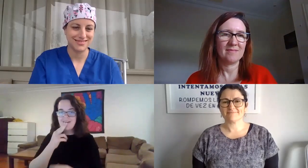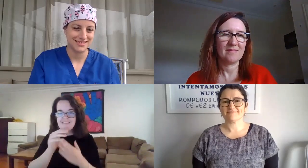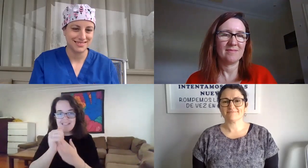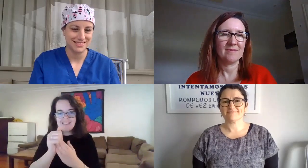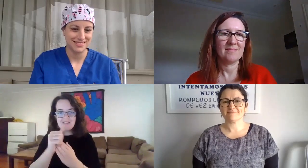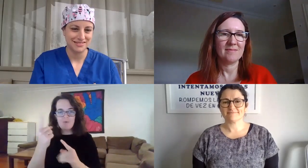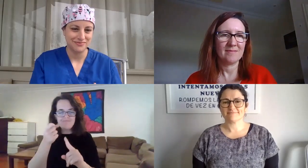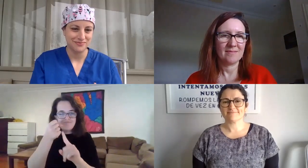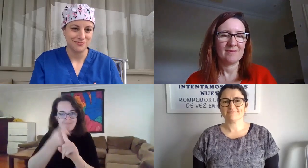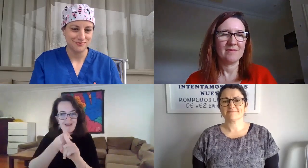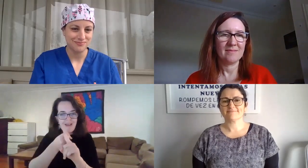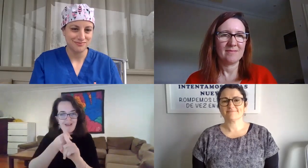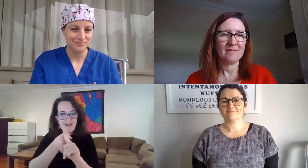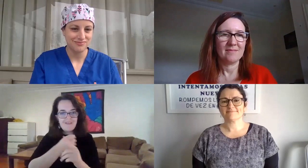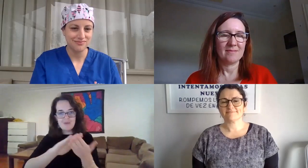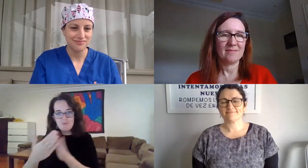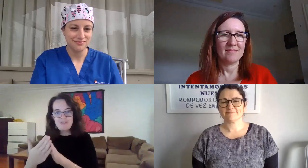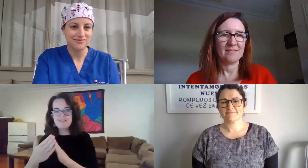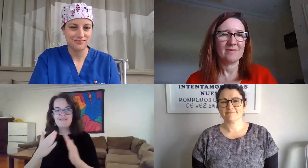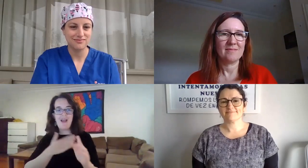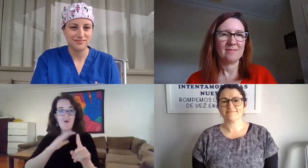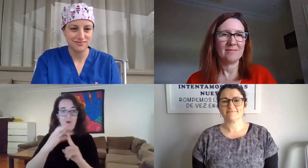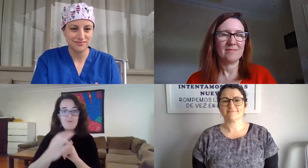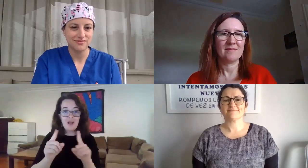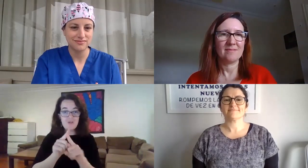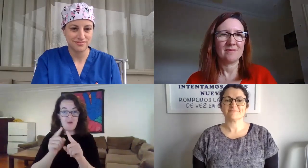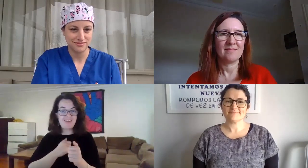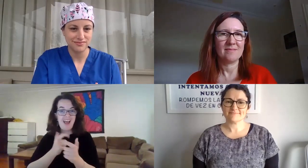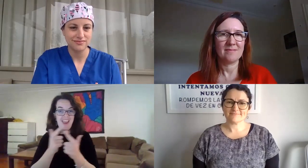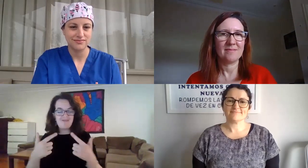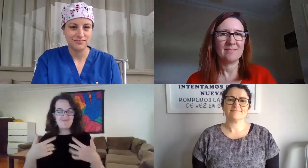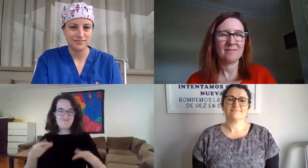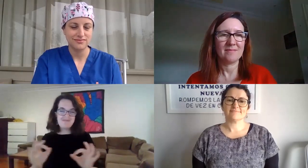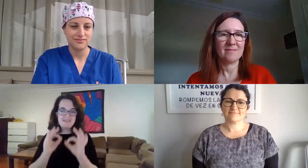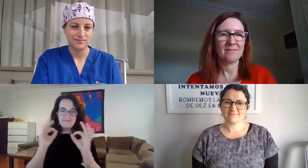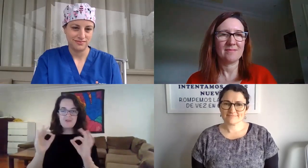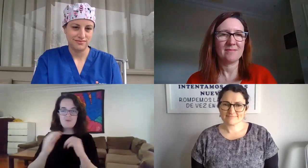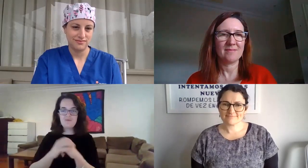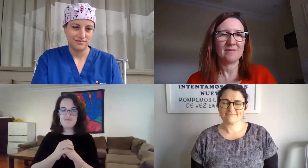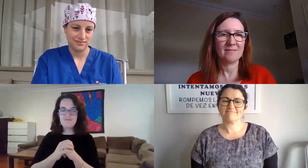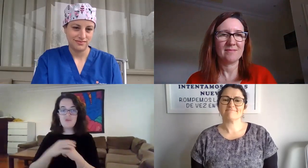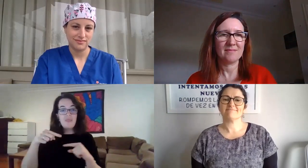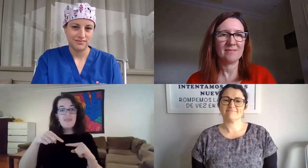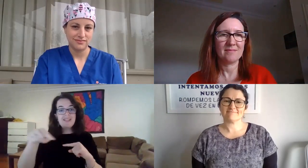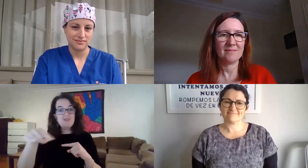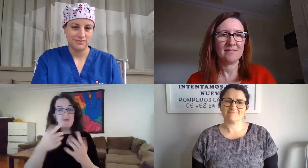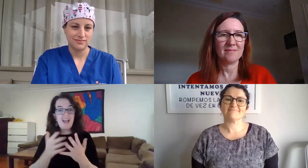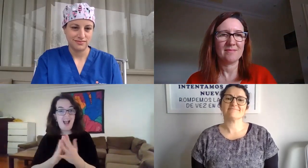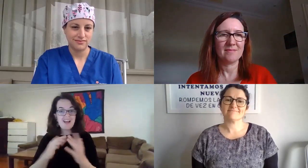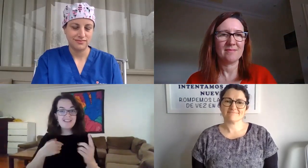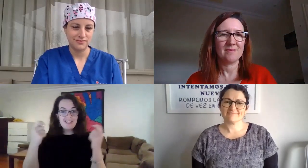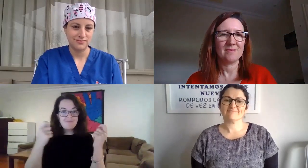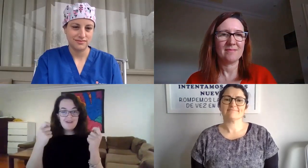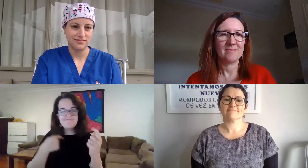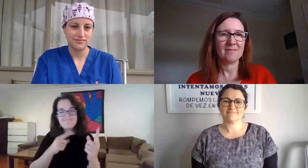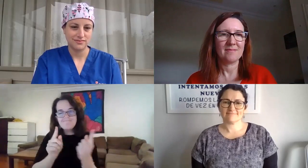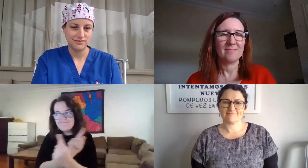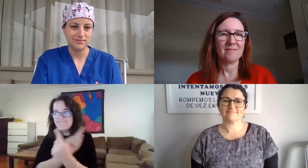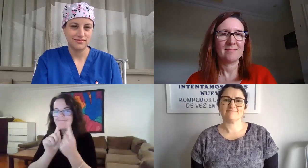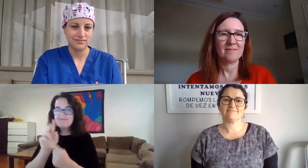to reflect upon our deaf advocates. what they've done for the community, our language and our culture and how I